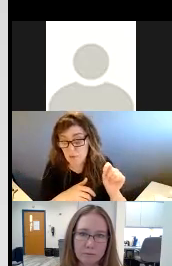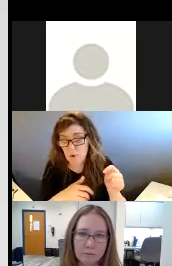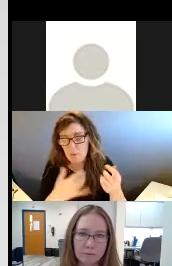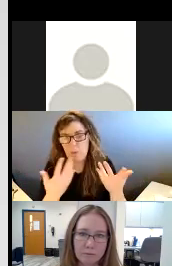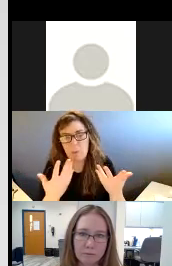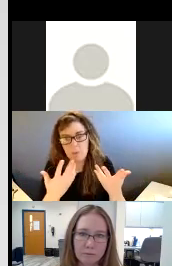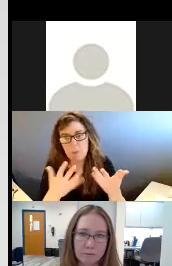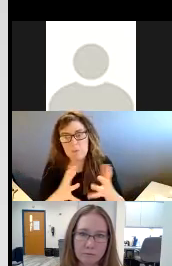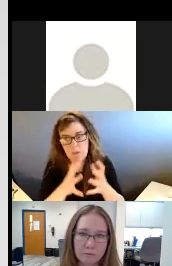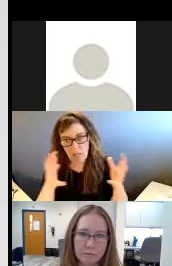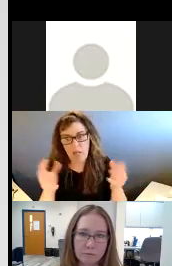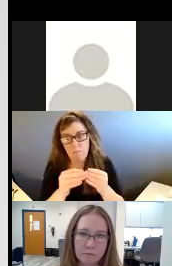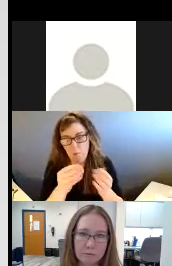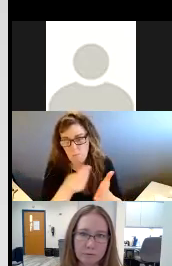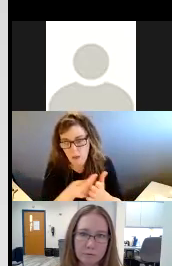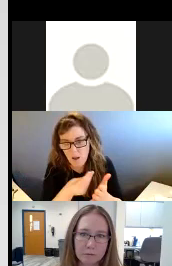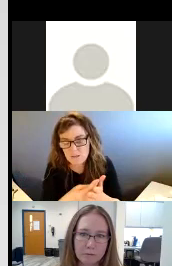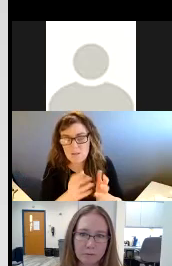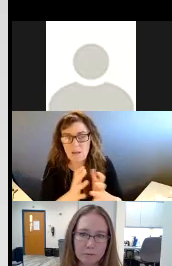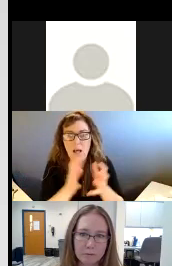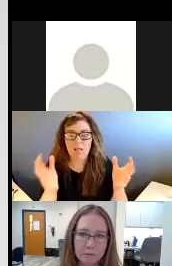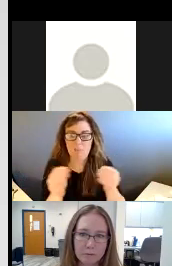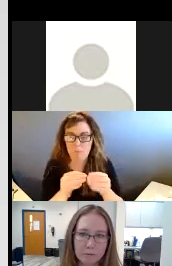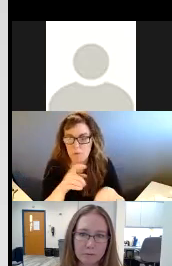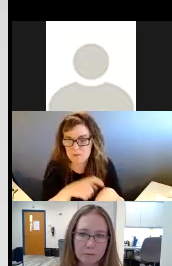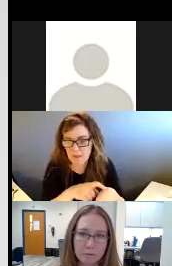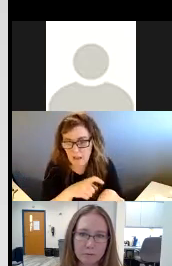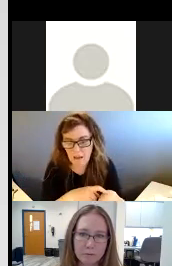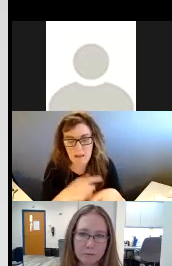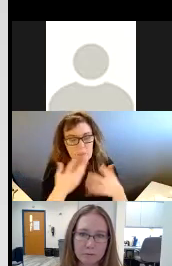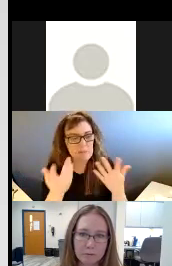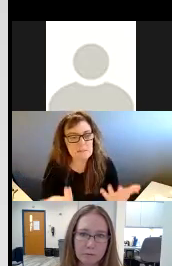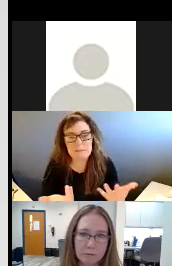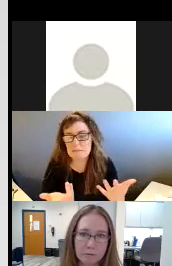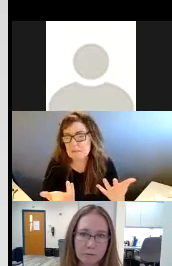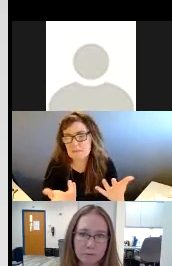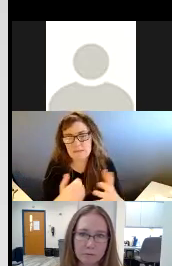MORE MONEY AND A LOT MORE TIME AND THEY WANTED TO